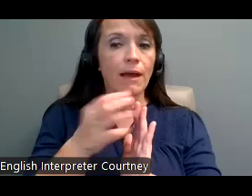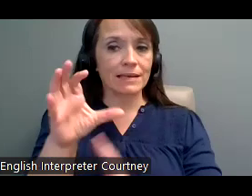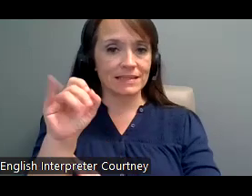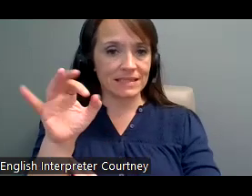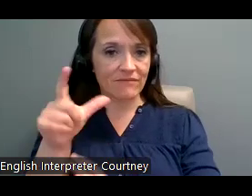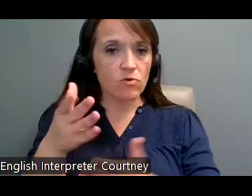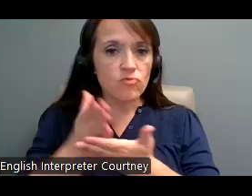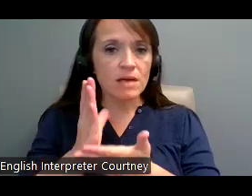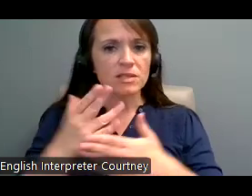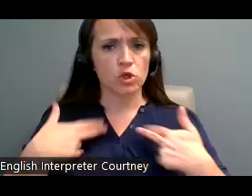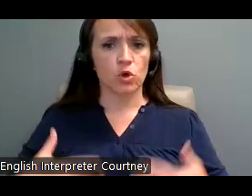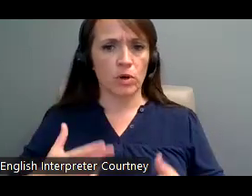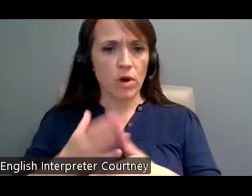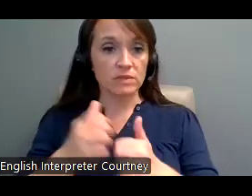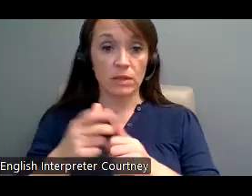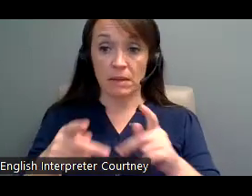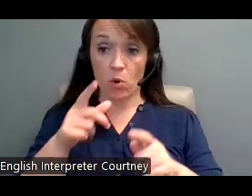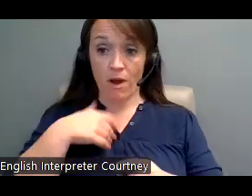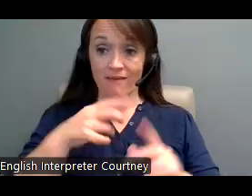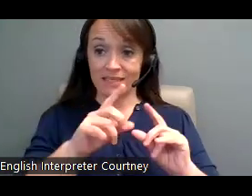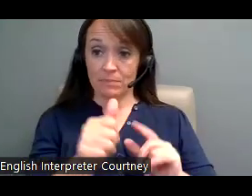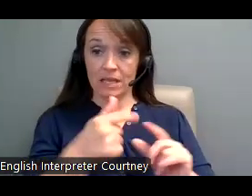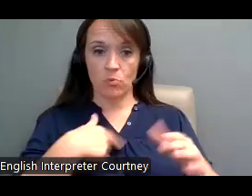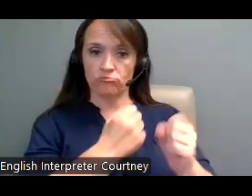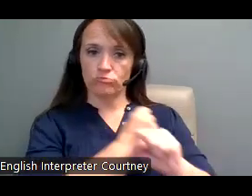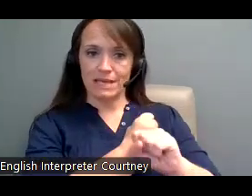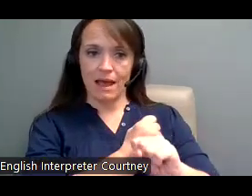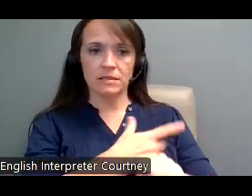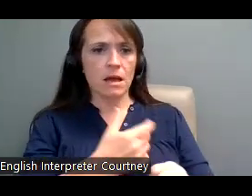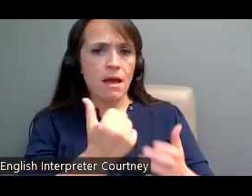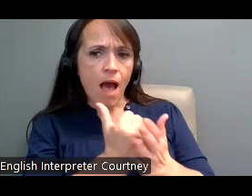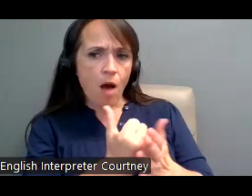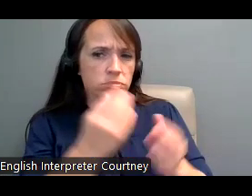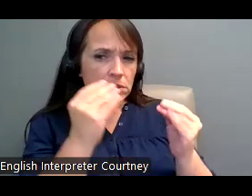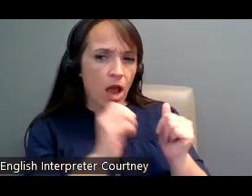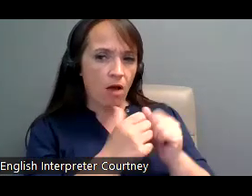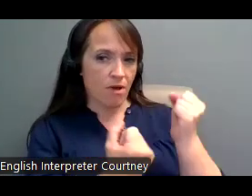main purpose is to try to help people advocate for themselves so that they can maintain their